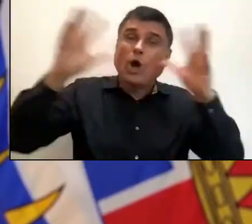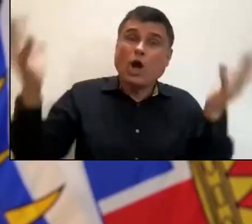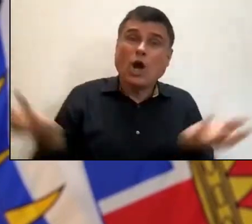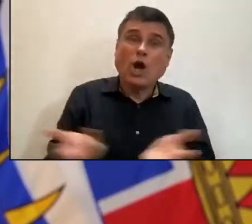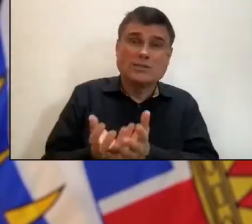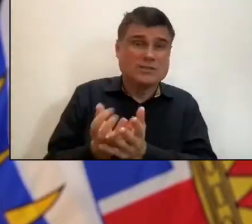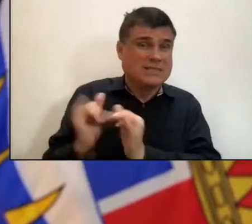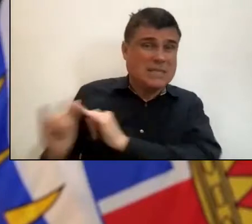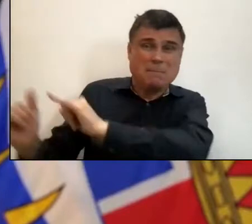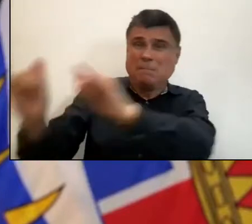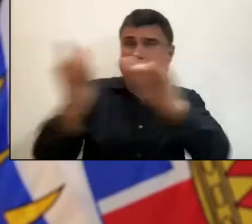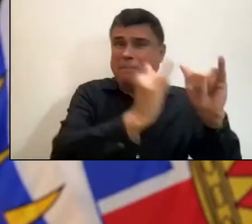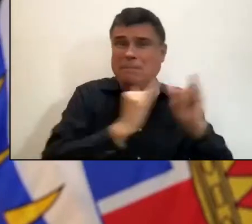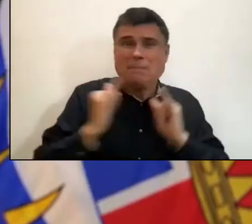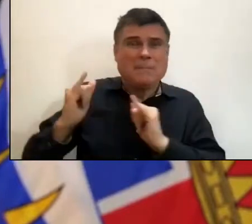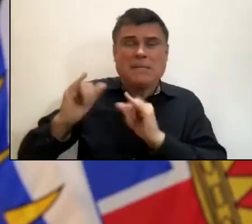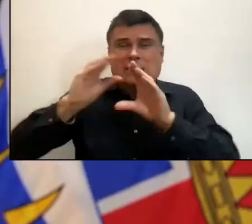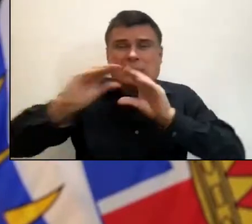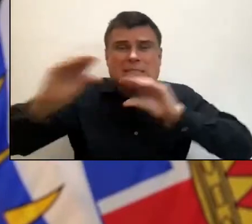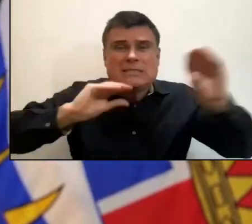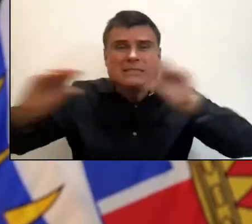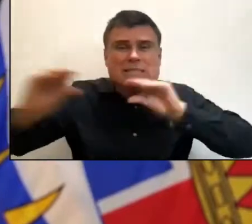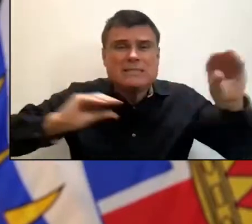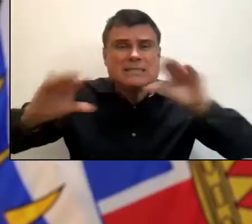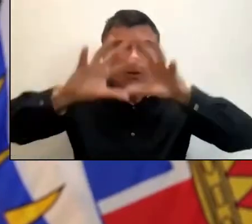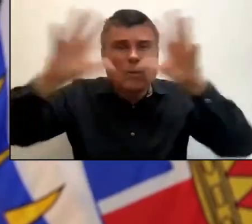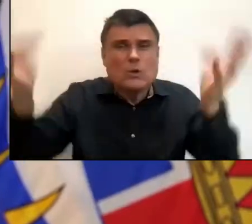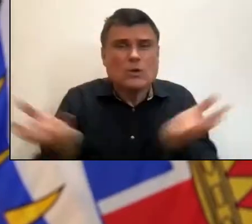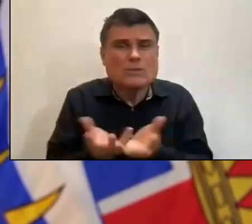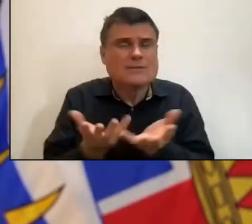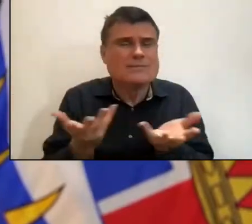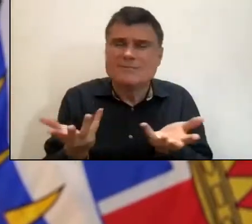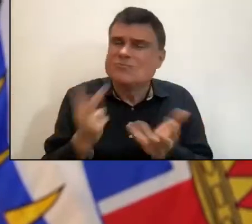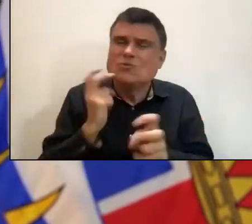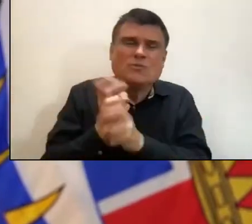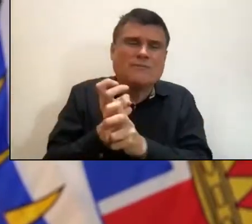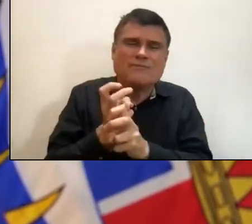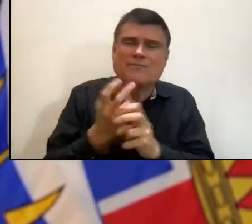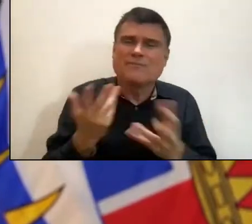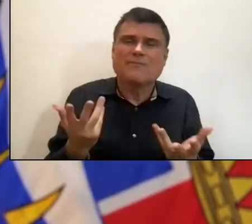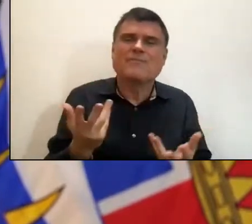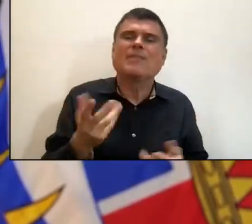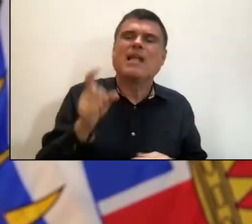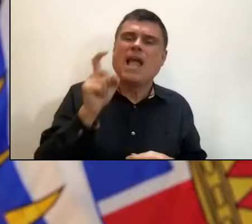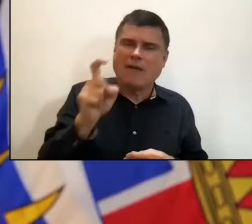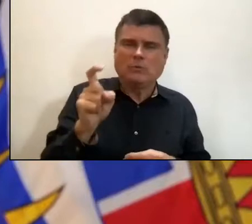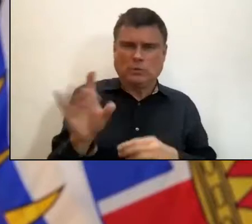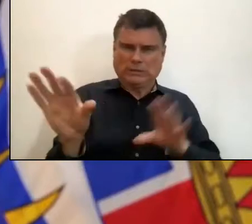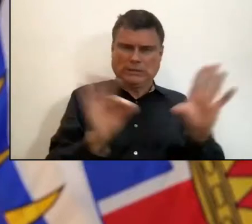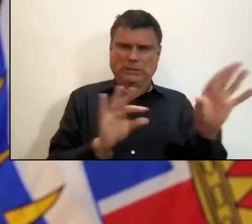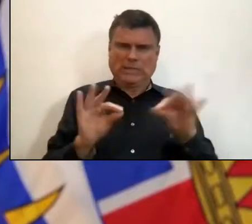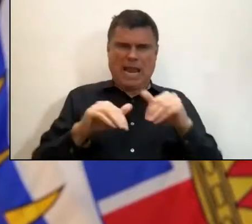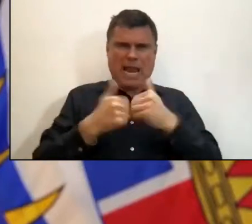these rapid tests. So they need to be use